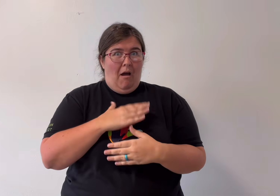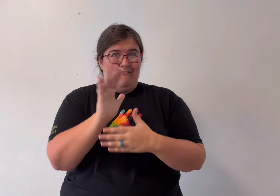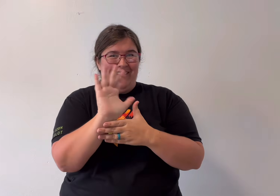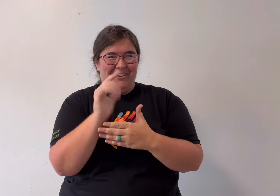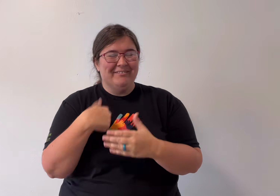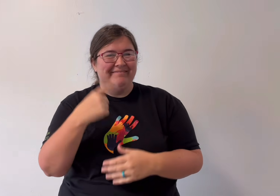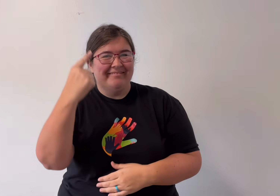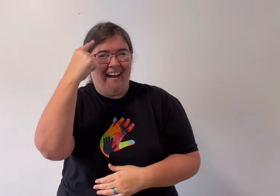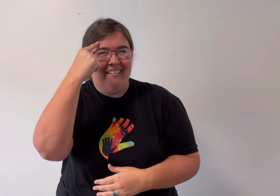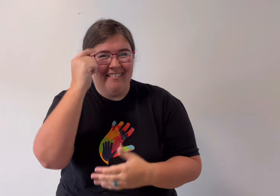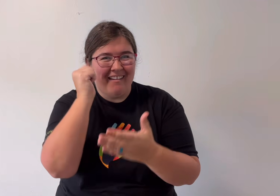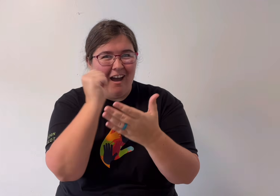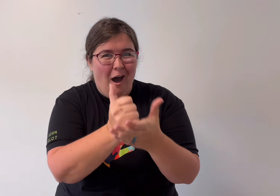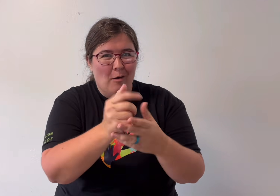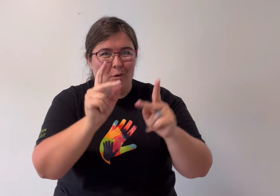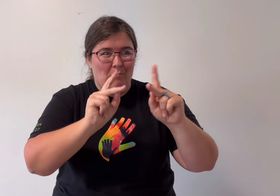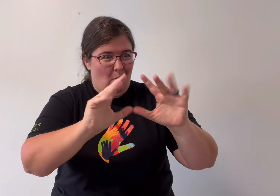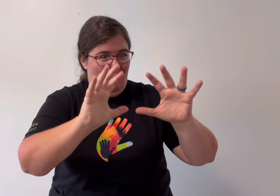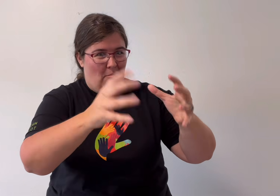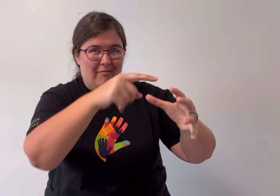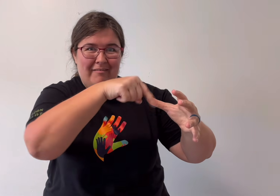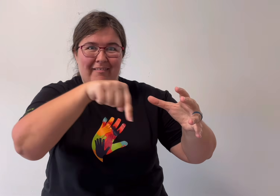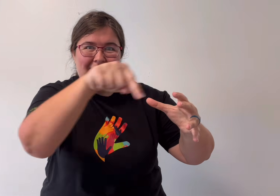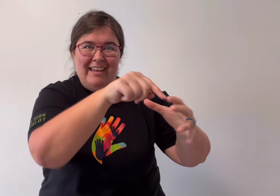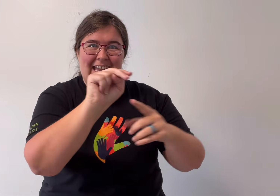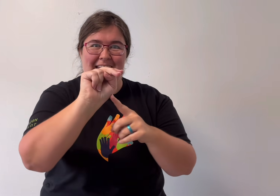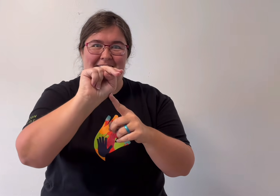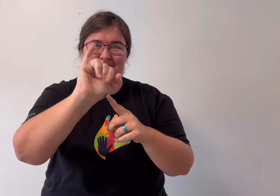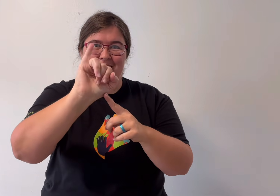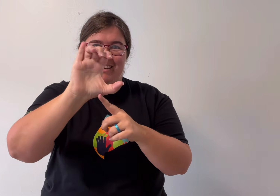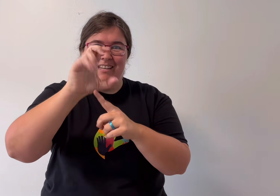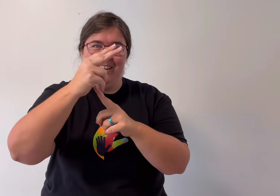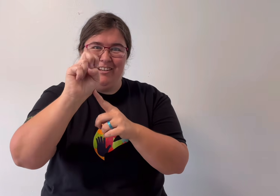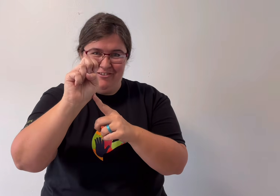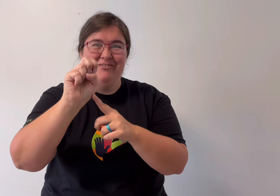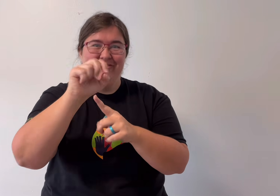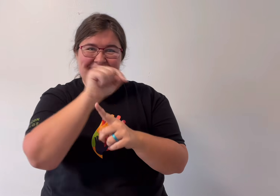So, I think that my videos can help these people in particular, this niche.